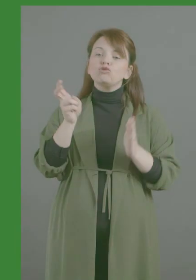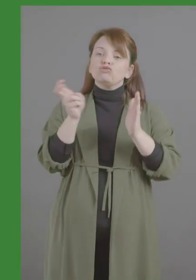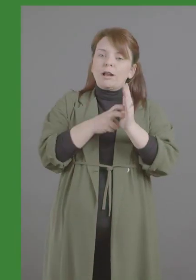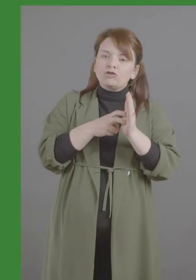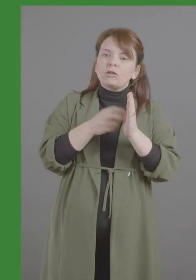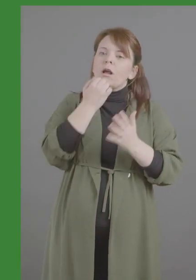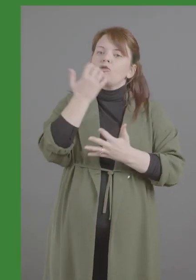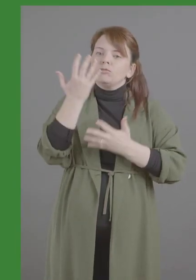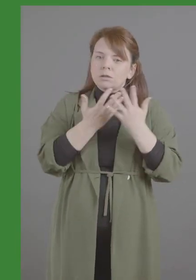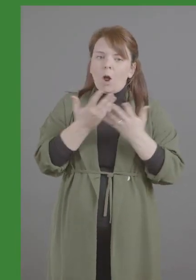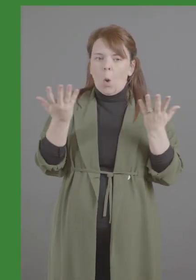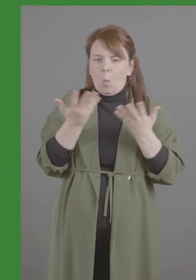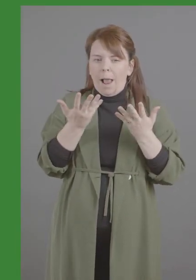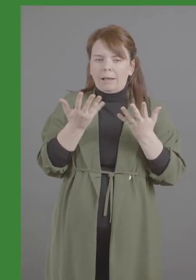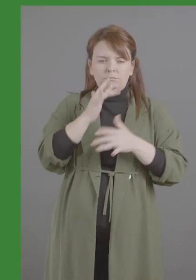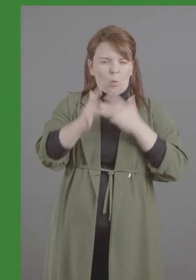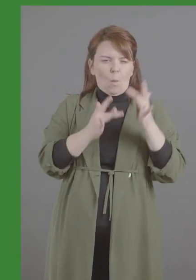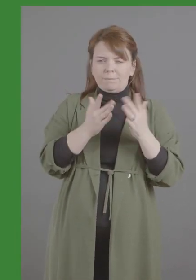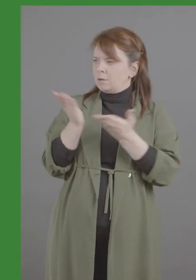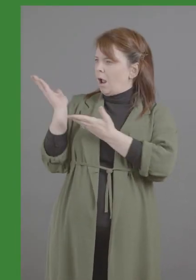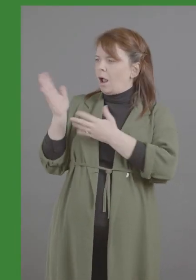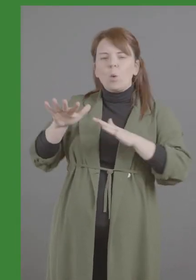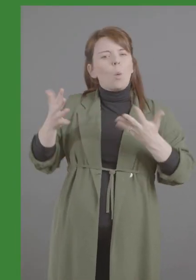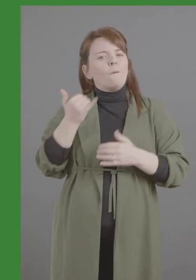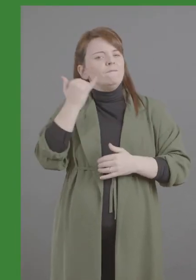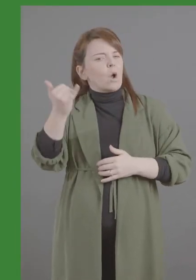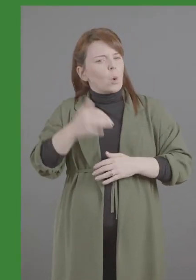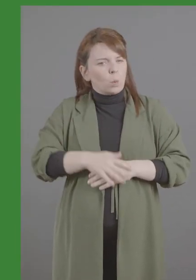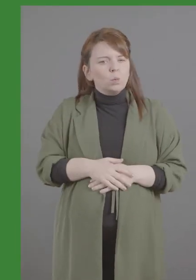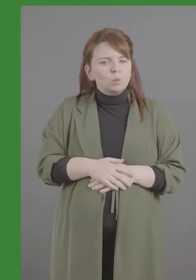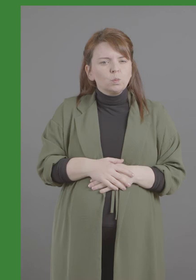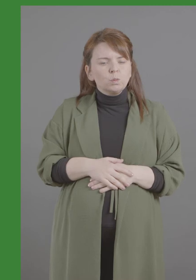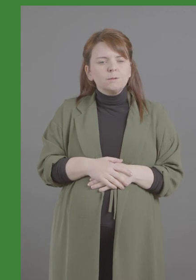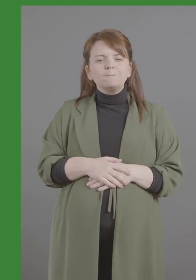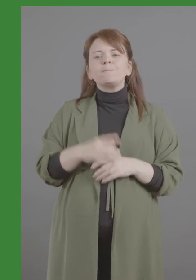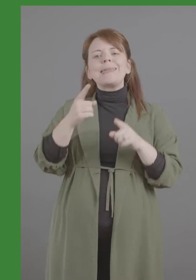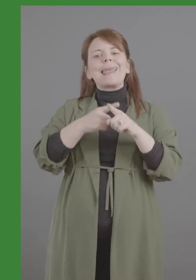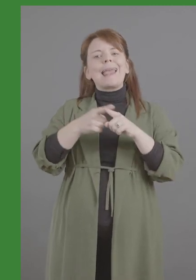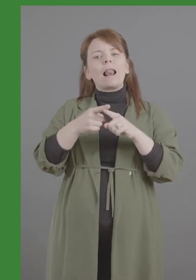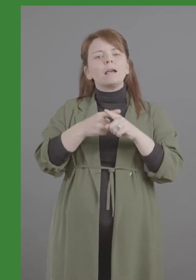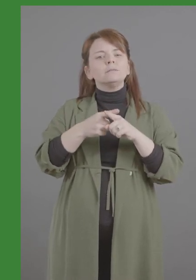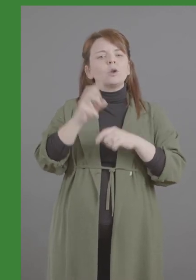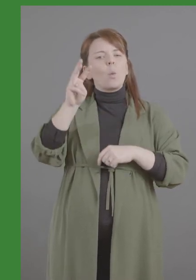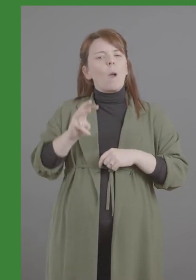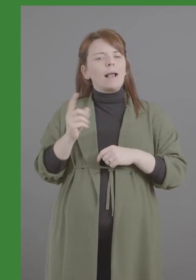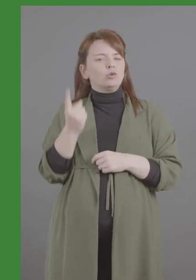7am - 11pm England, Wales and Northern Ireland on 119 (free from mobiles and landlines)